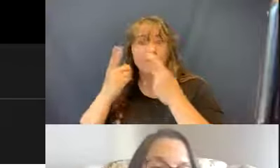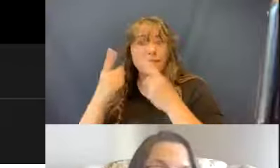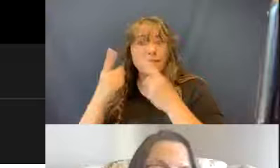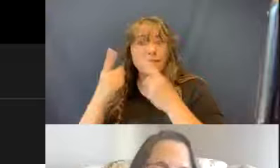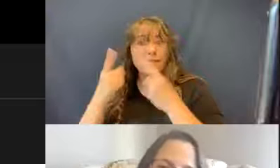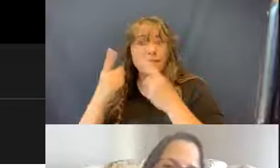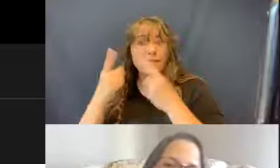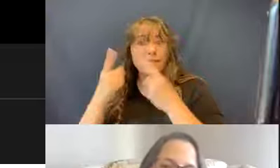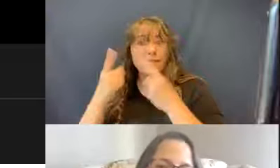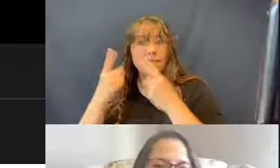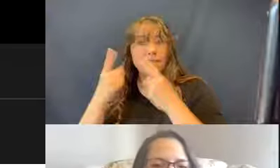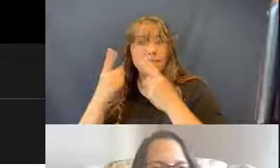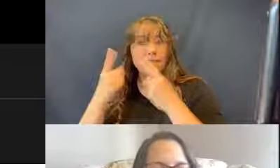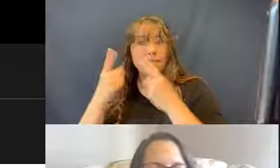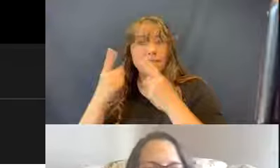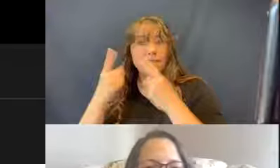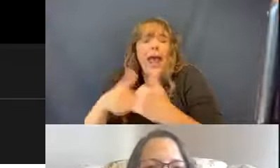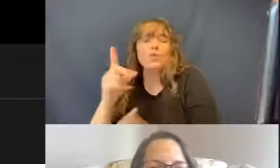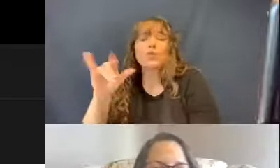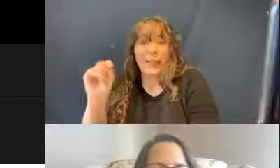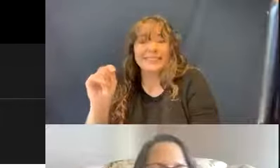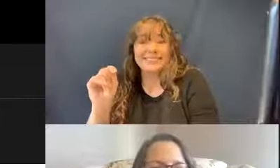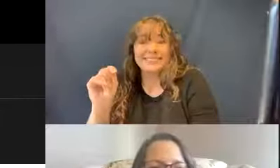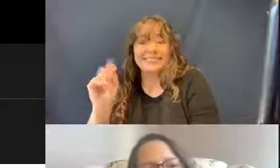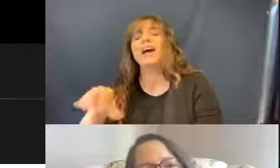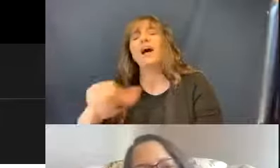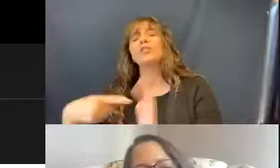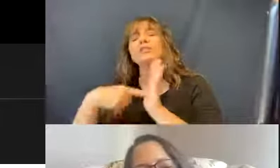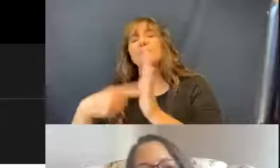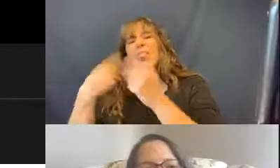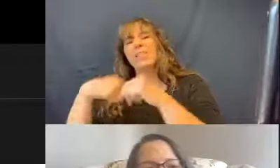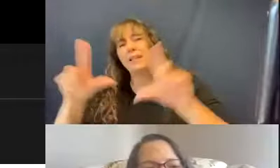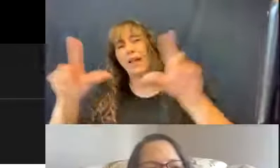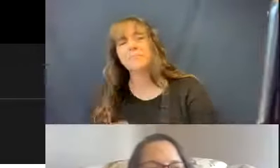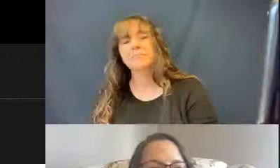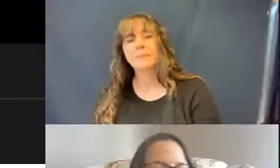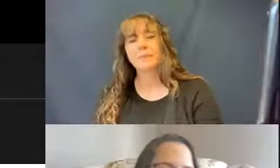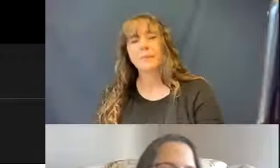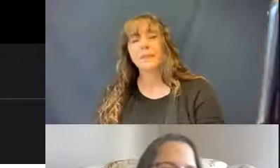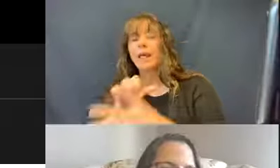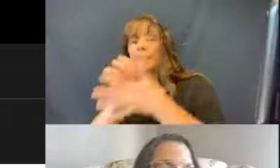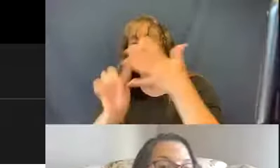I want to give an example on the next slide. These are actually some job requirements for